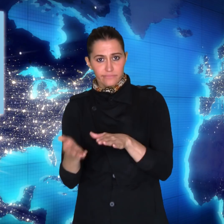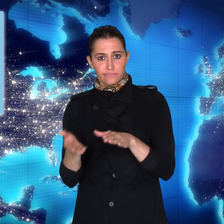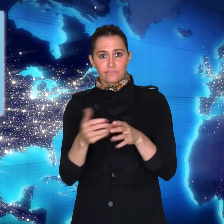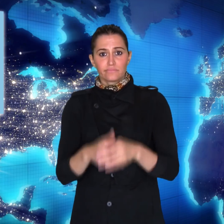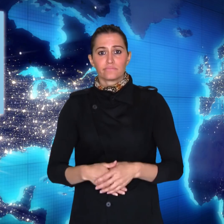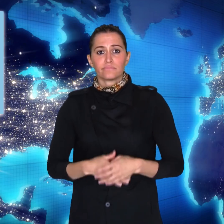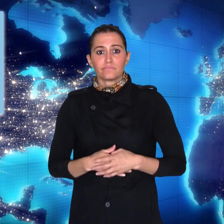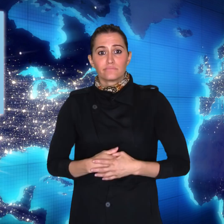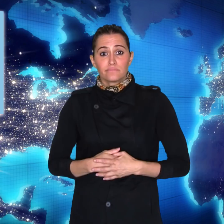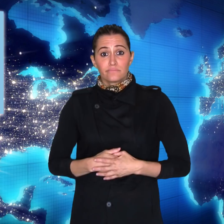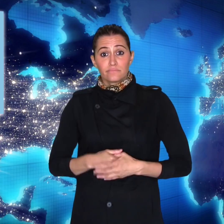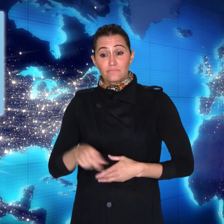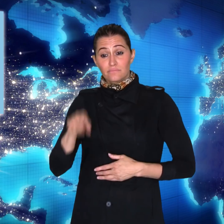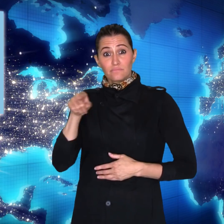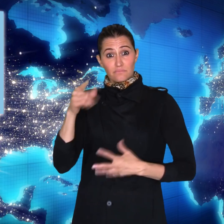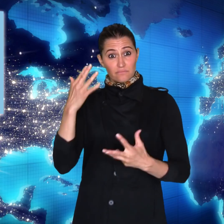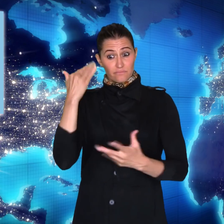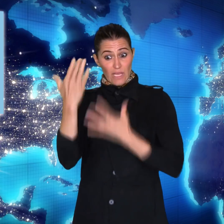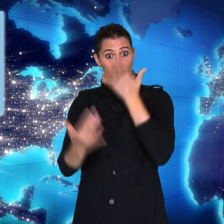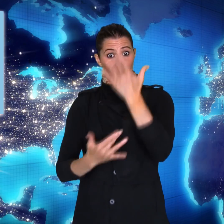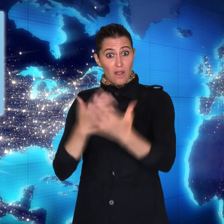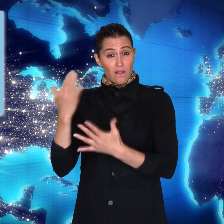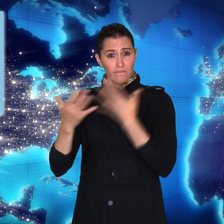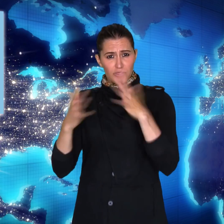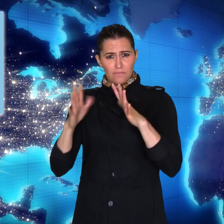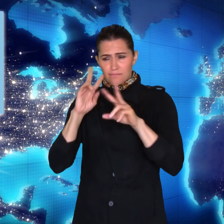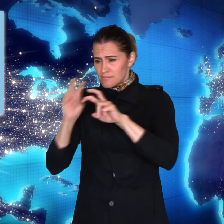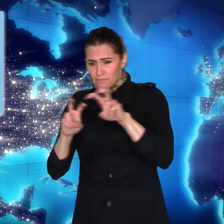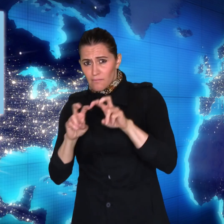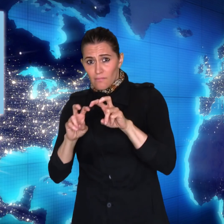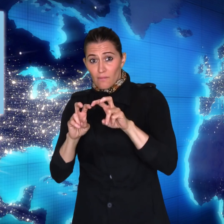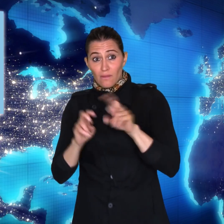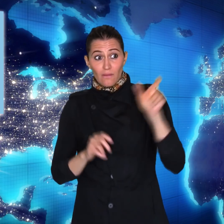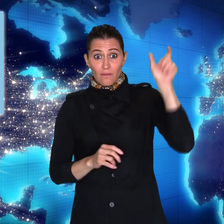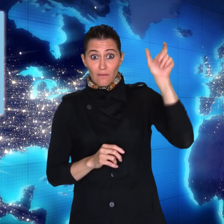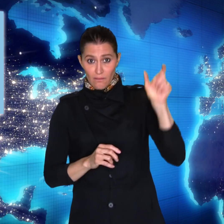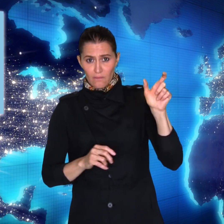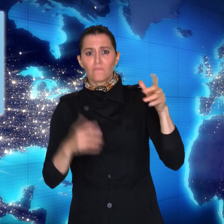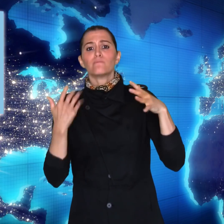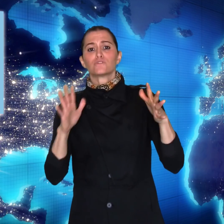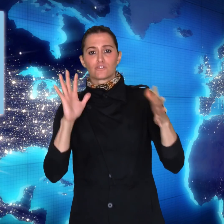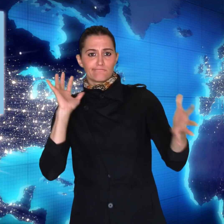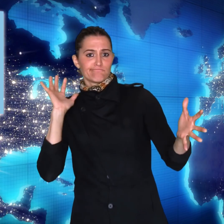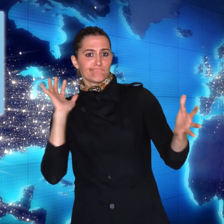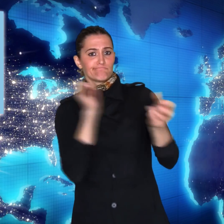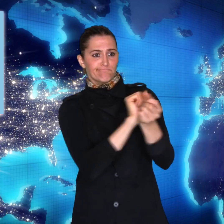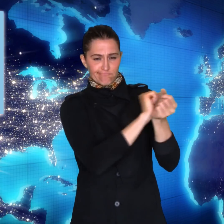was released when prosecutors